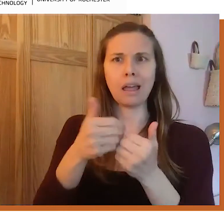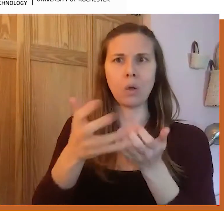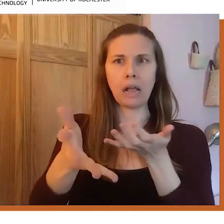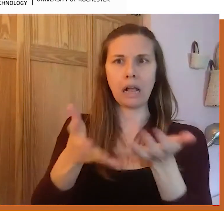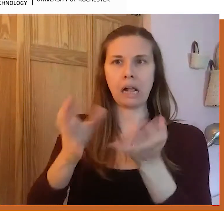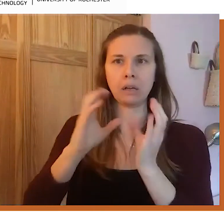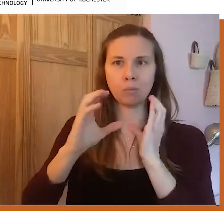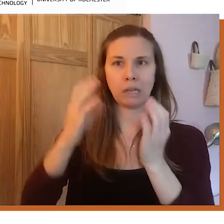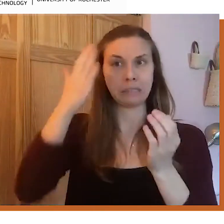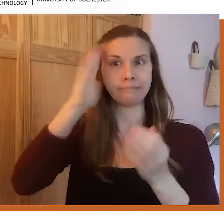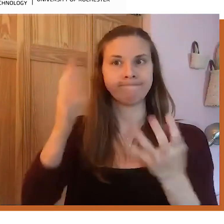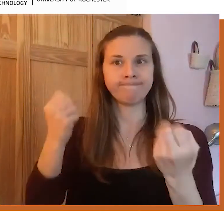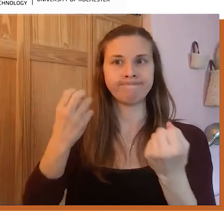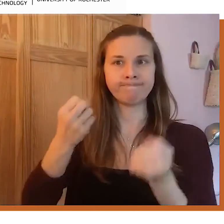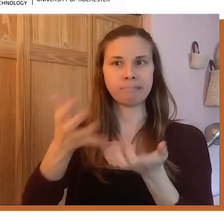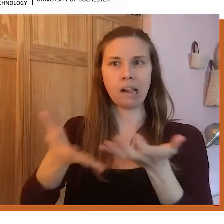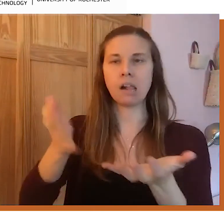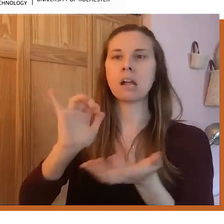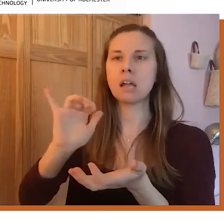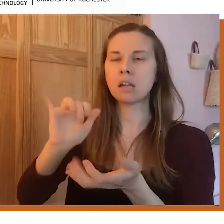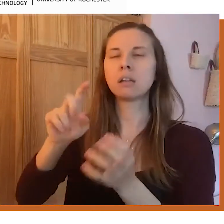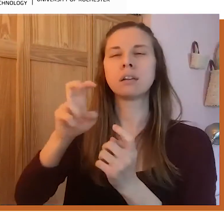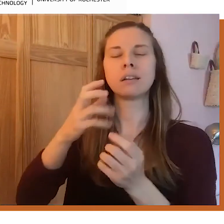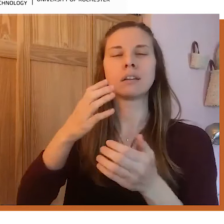how to communicate in a sign language that they do not know.